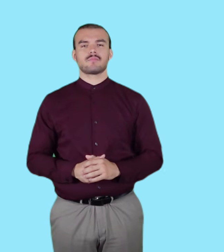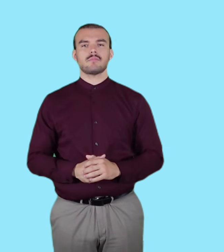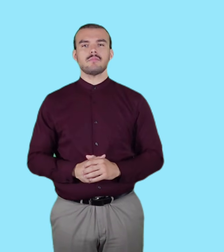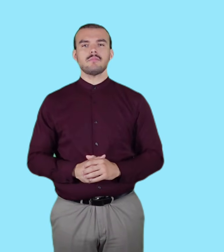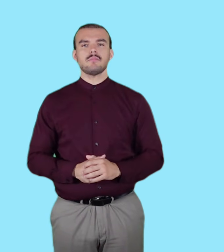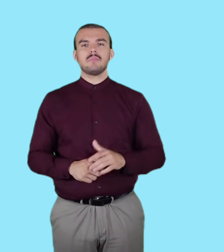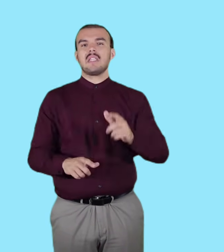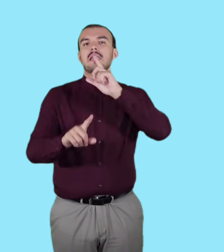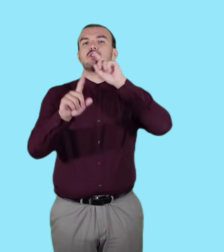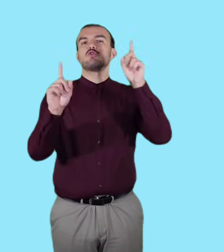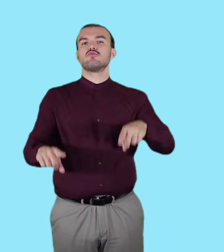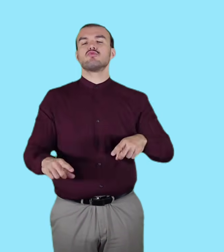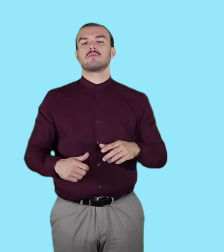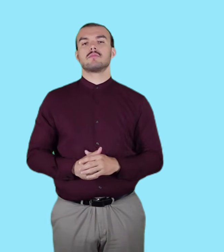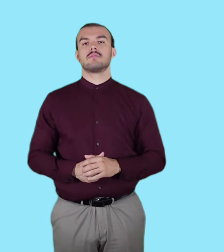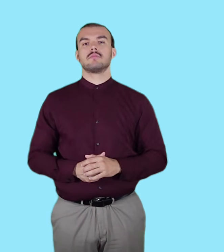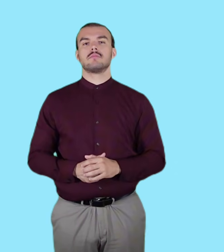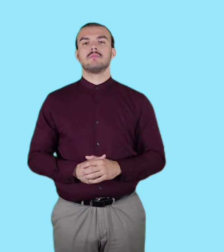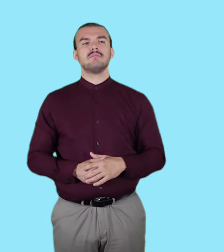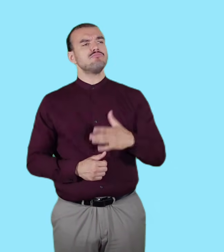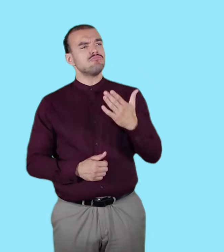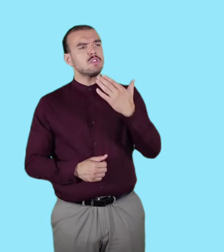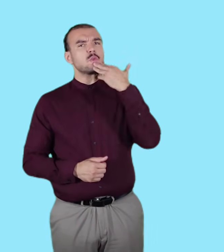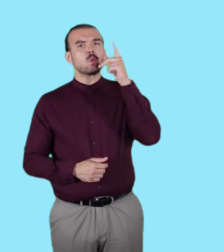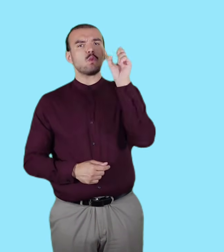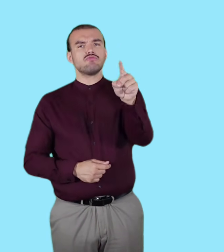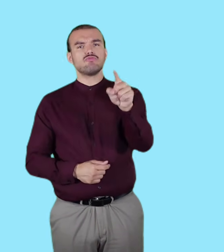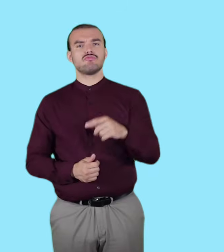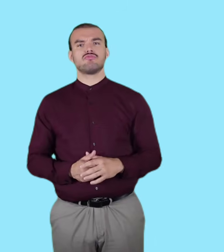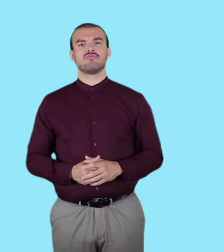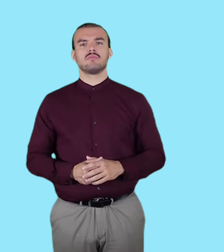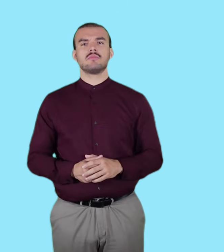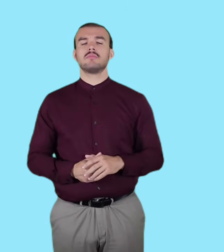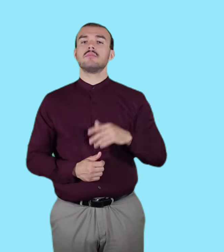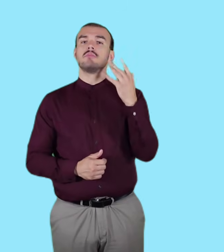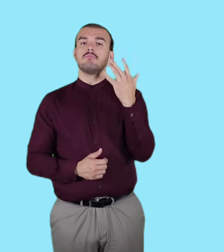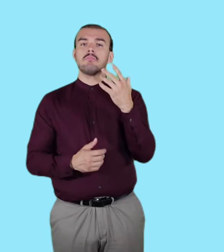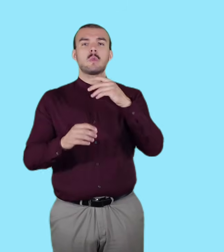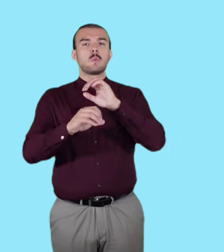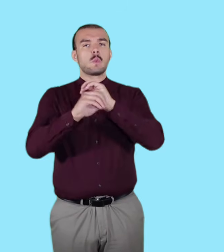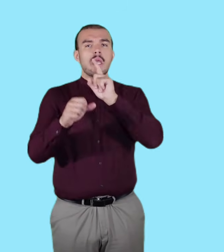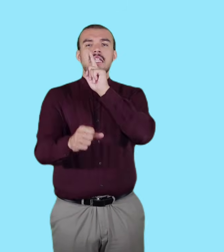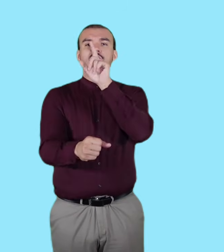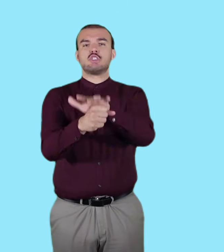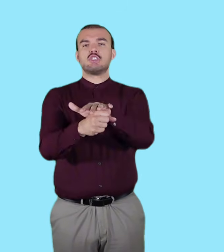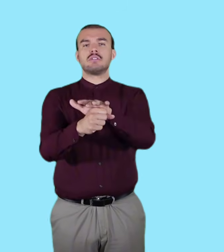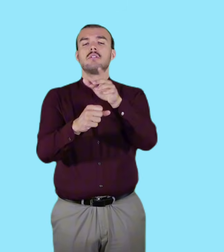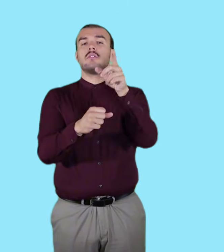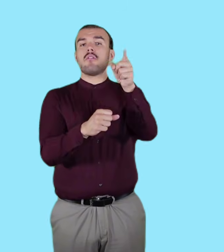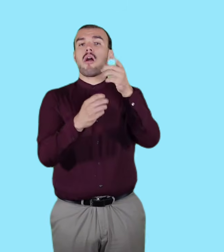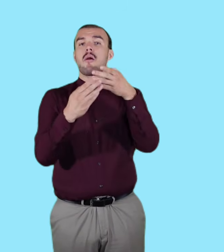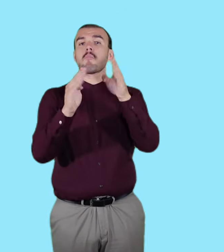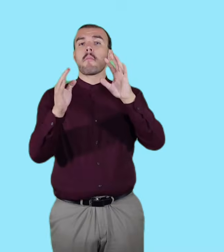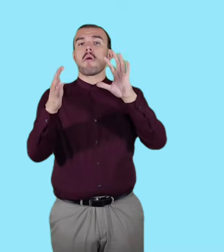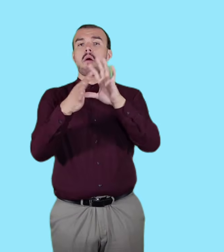Answer: Good question. While there is no guarantee that public comments will lead